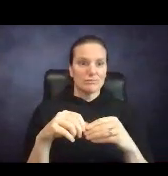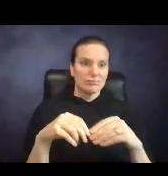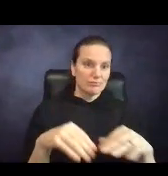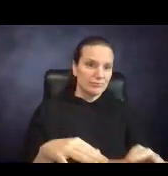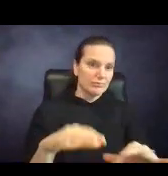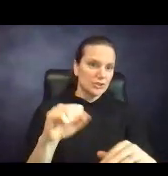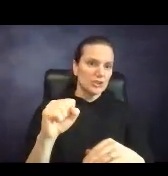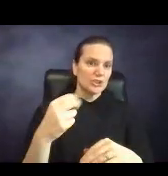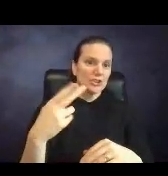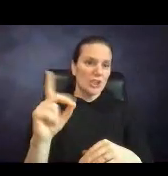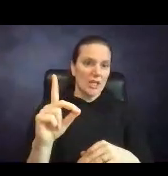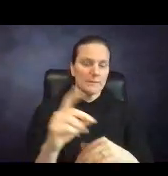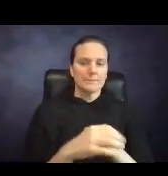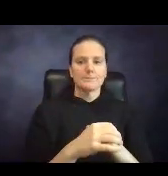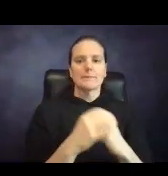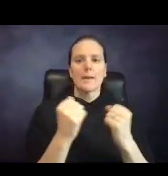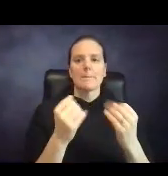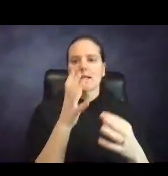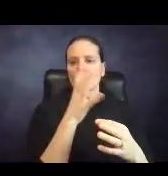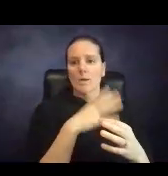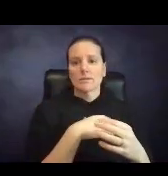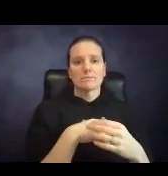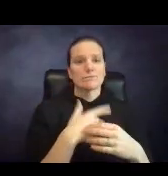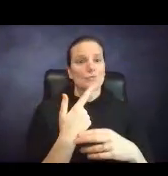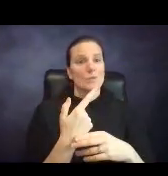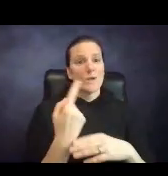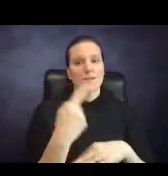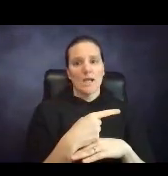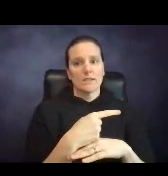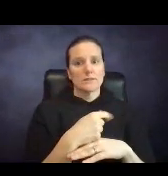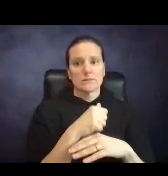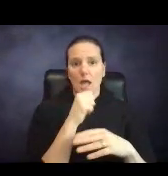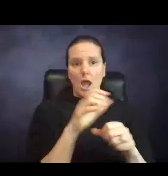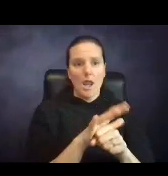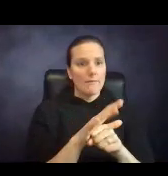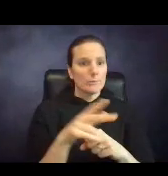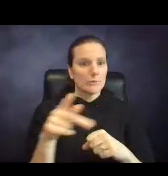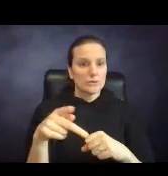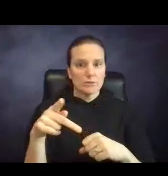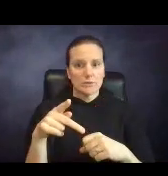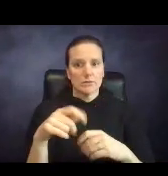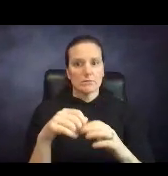But a lot of women will shed at 21 days 'cause they just don't have enough progesterone. So that progesterone just declines early.